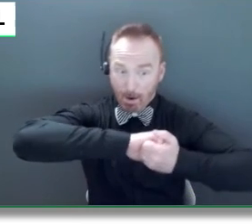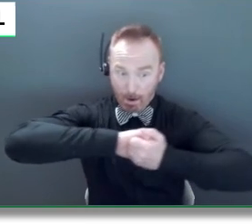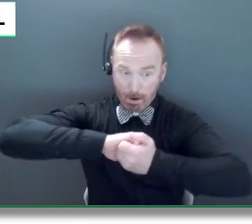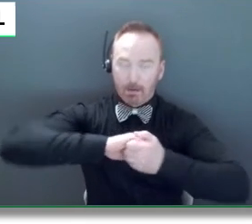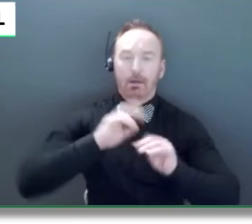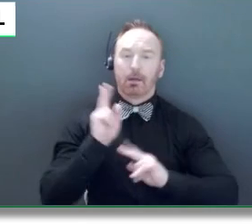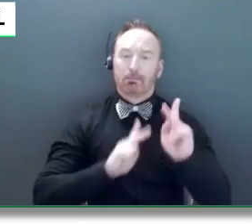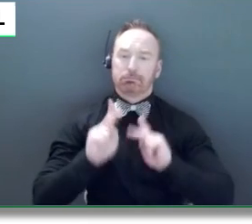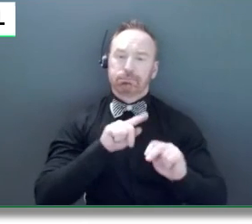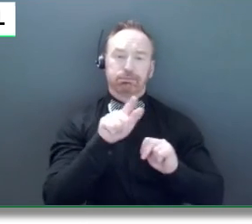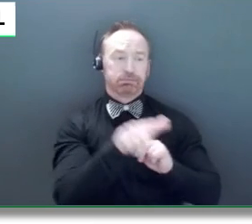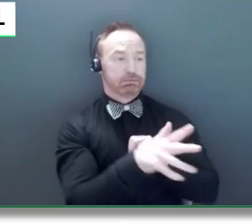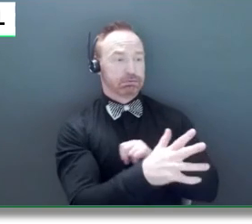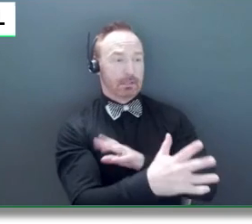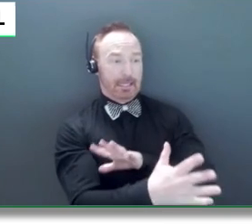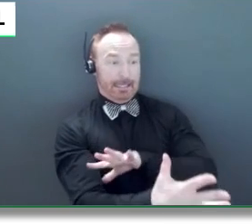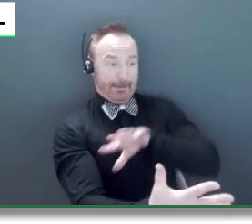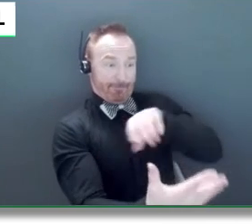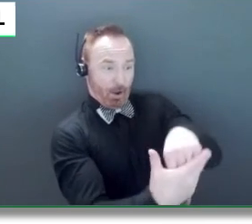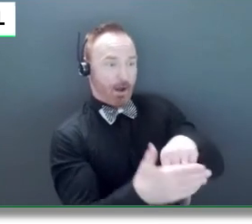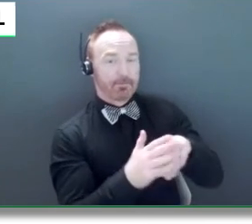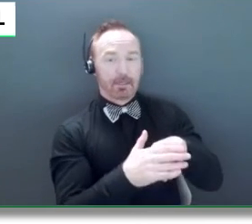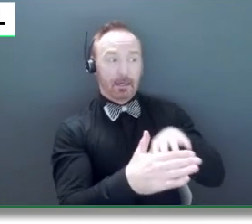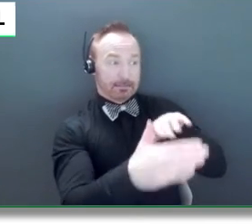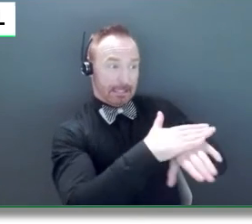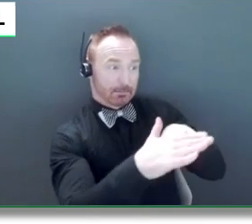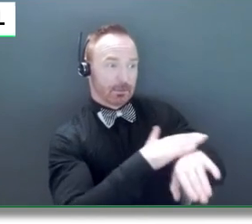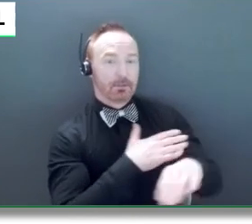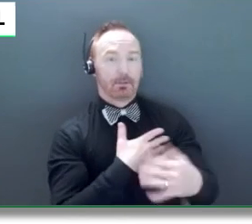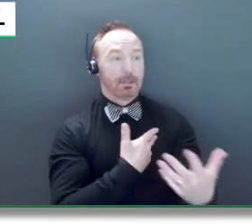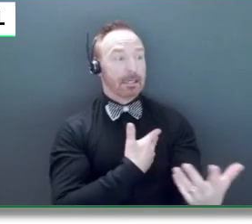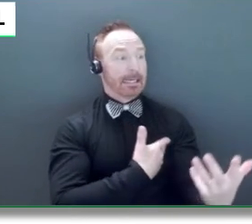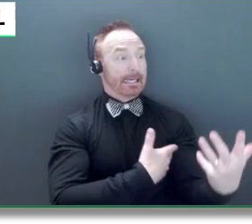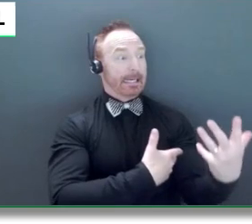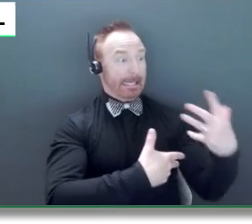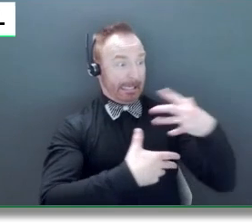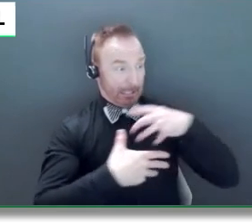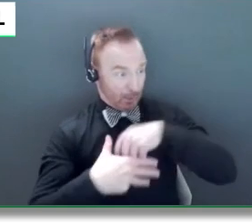allowed to be accessible and inclusive. Um it's just amazing and I think it just